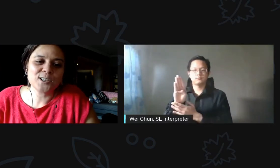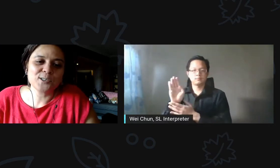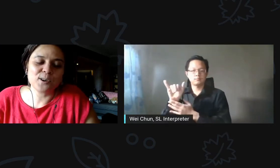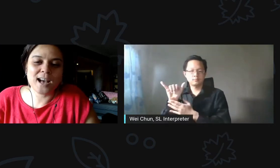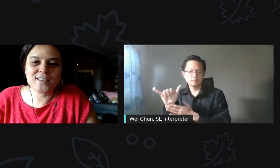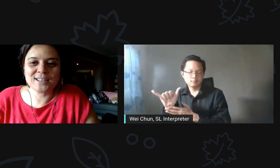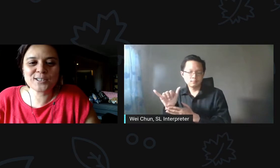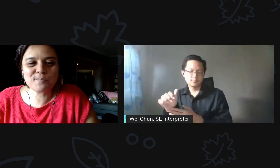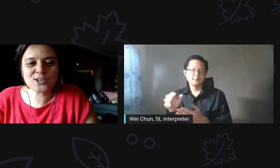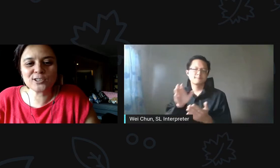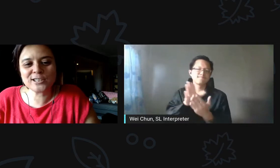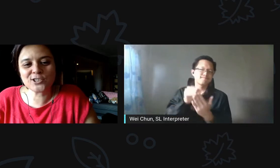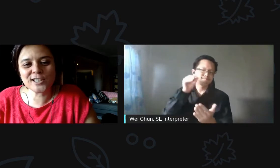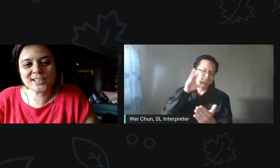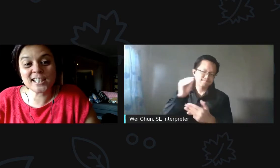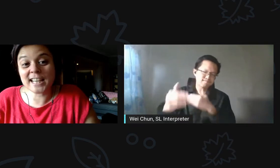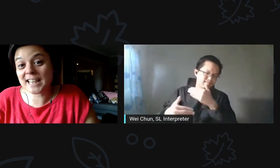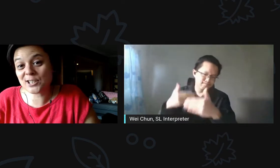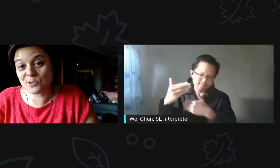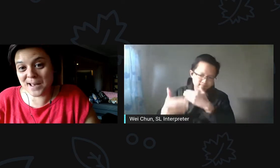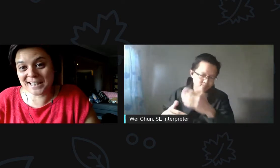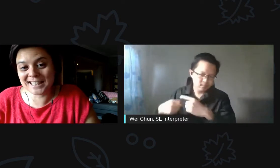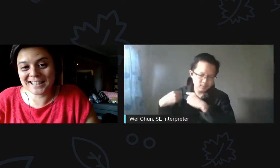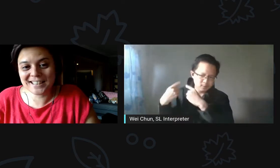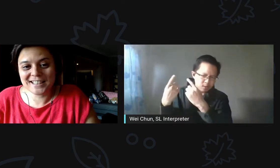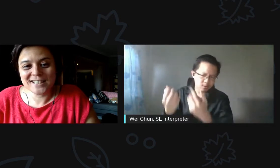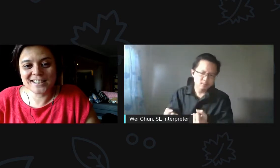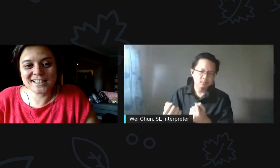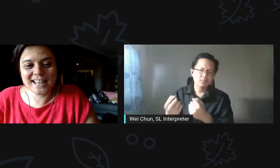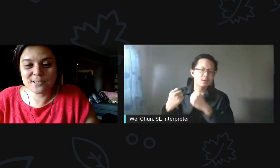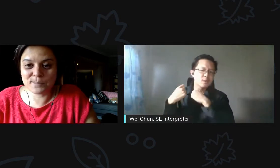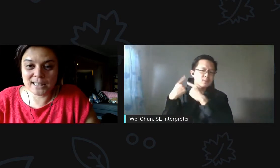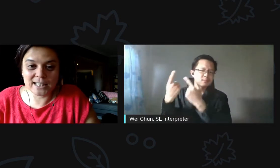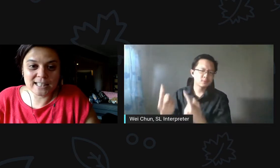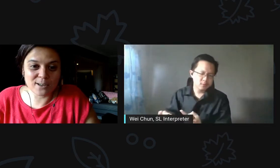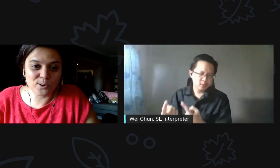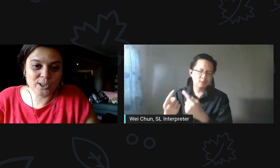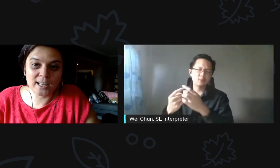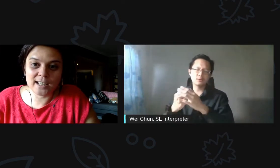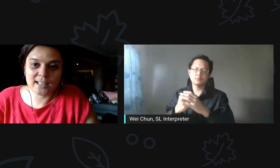while having a special interest in humanity, sustainability, networking,